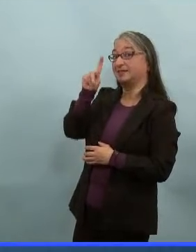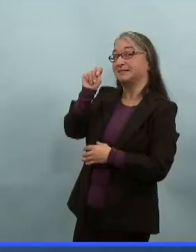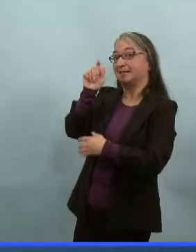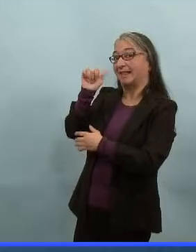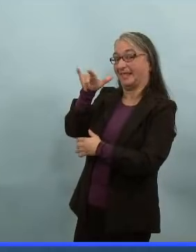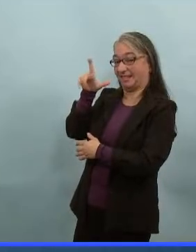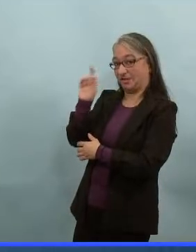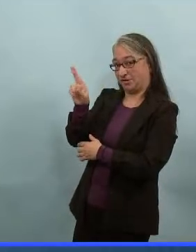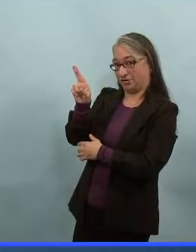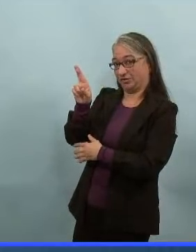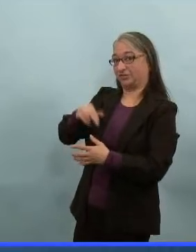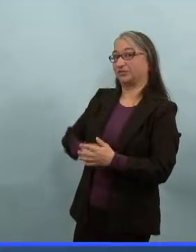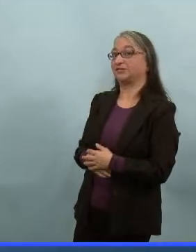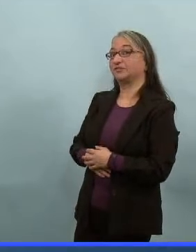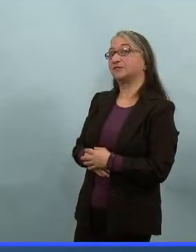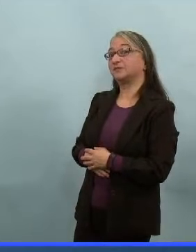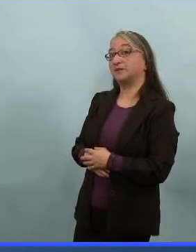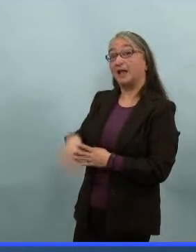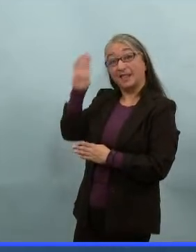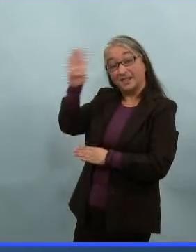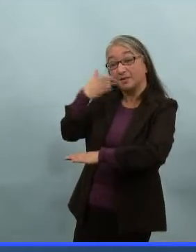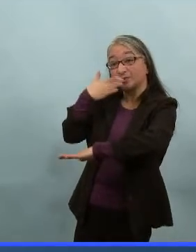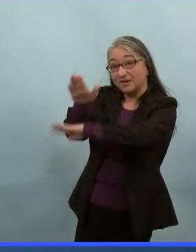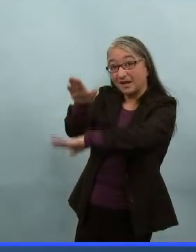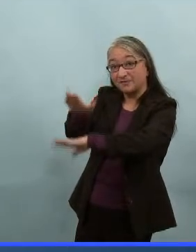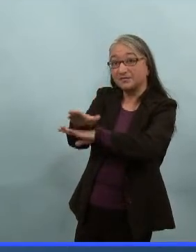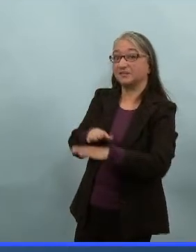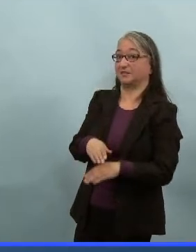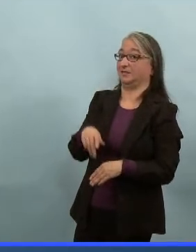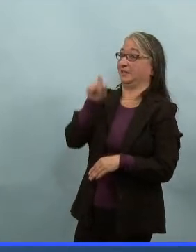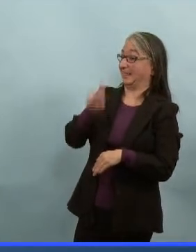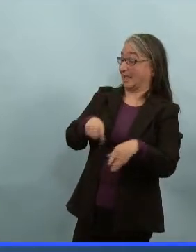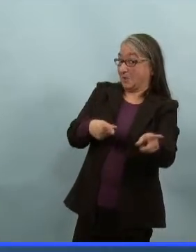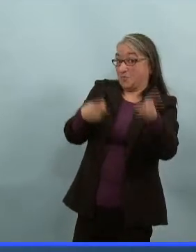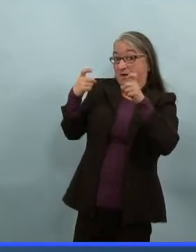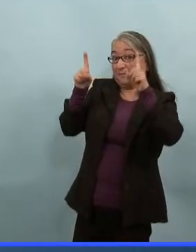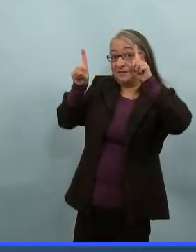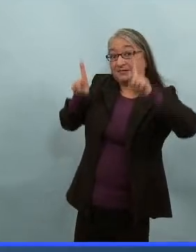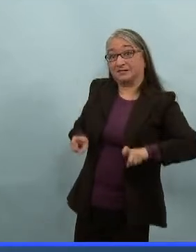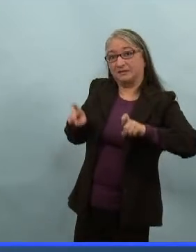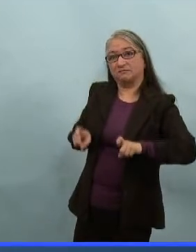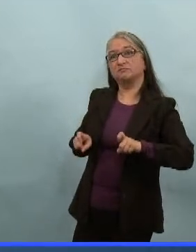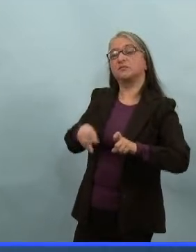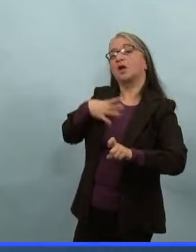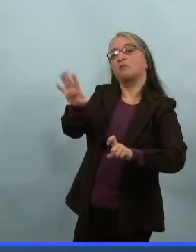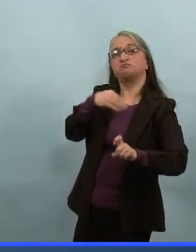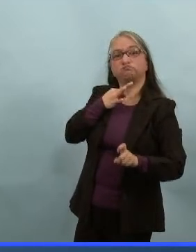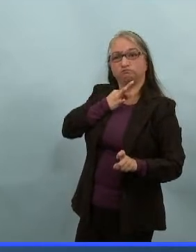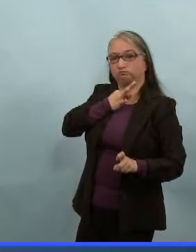hi good afternoon with those rapid tests how confident are you that they're going to be